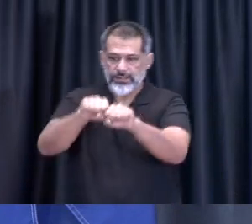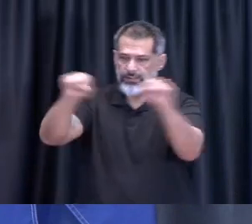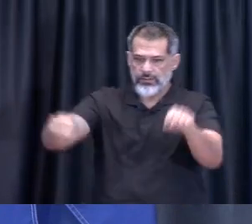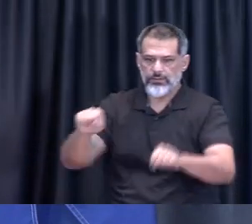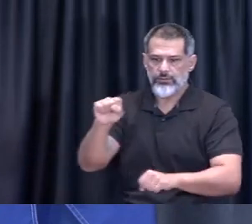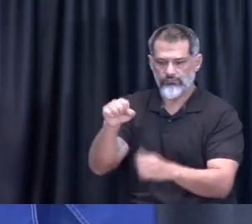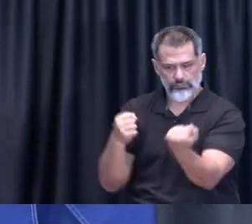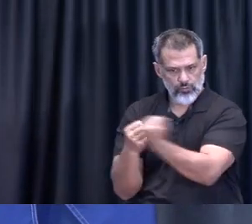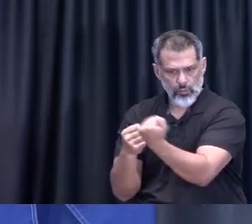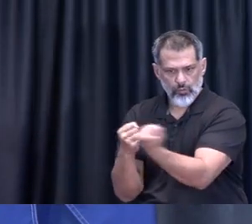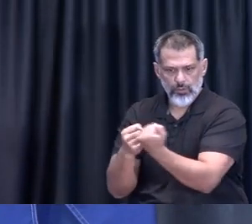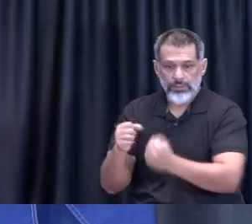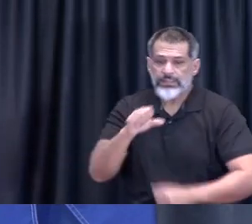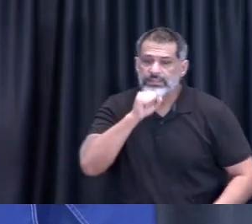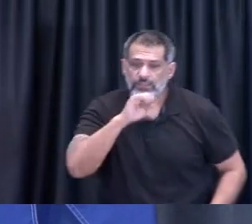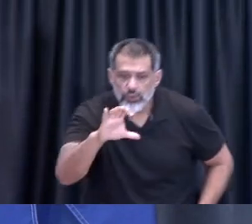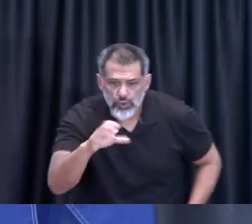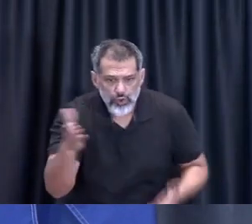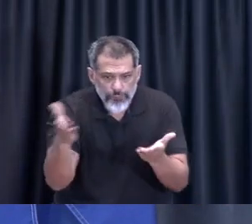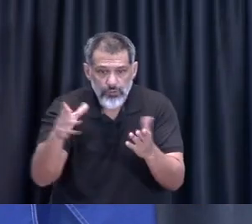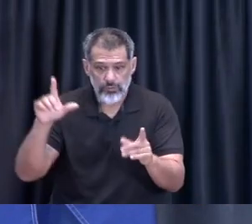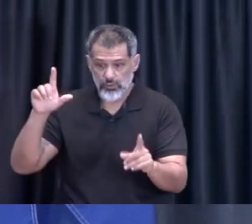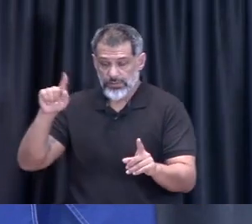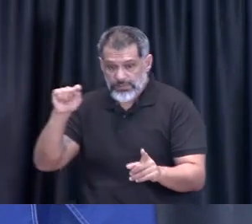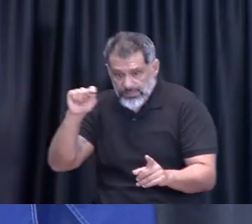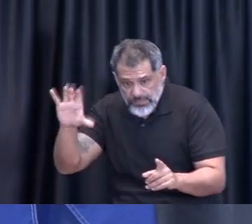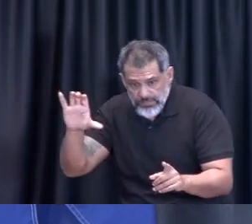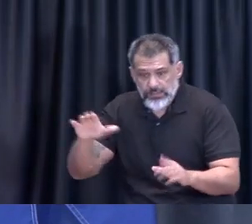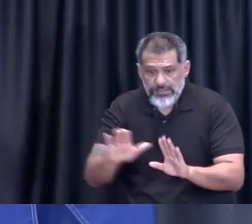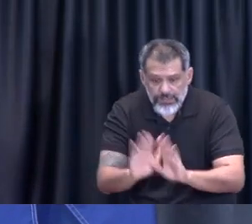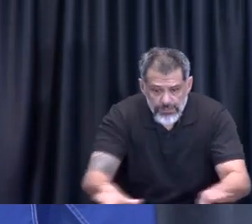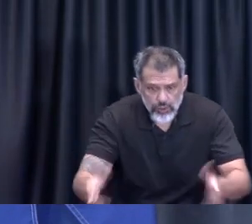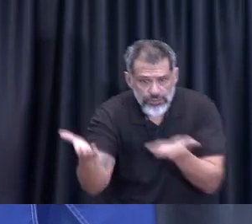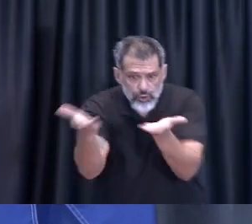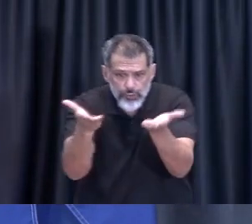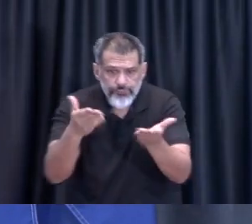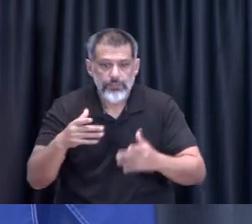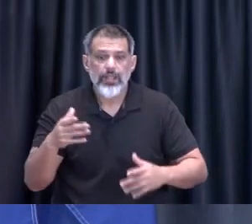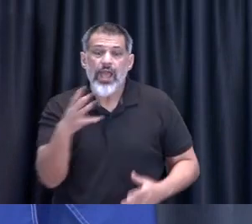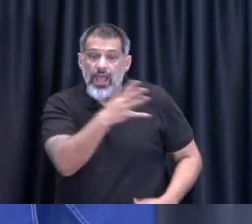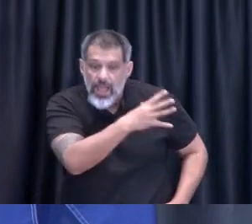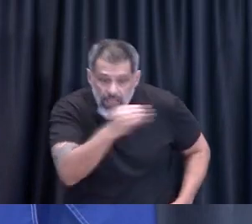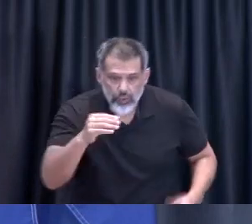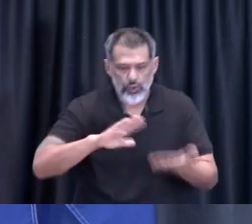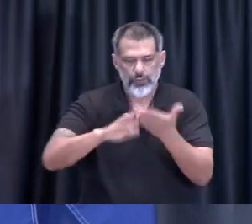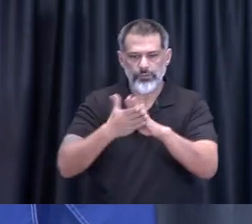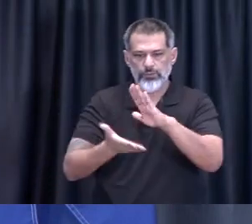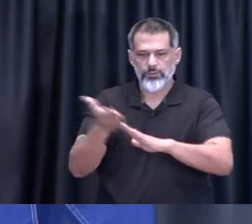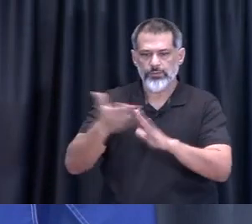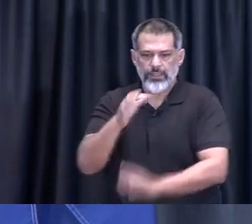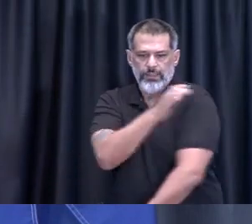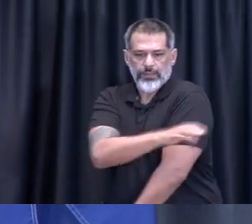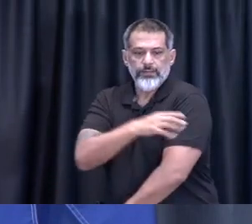Services and long term care children's services and our city operated COVID-19 vaccine clinics also